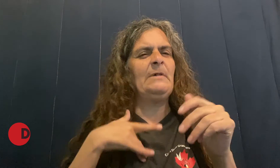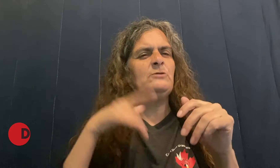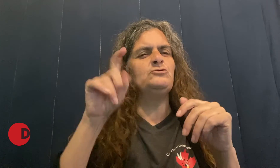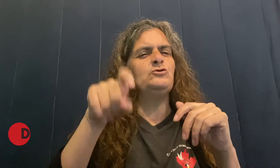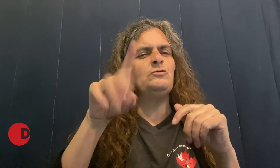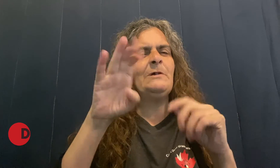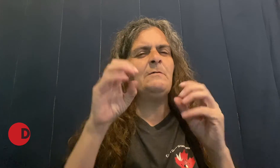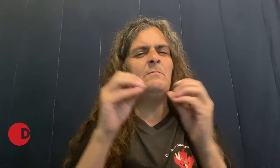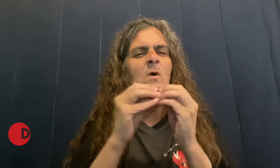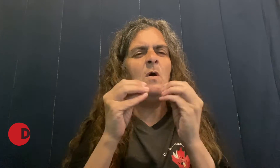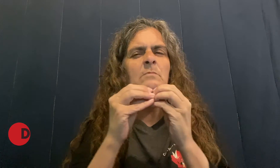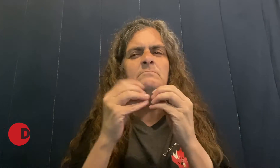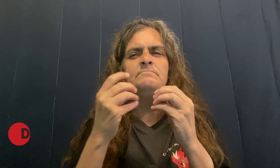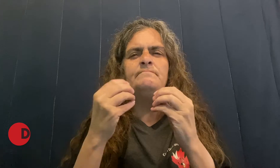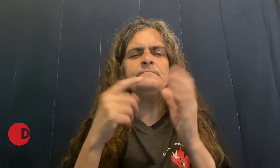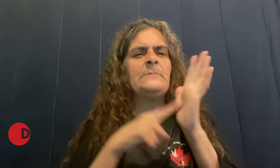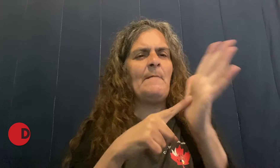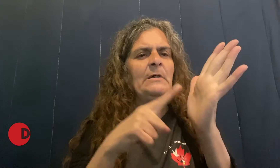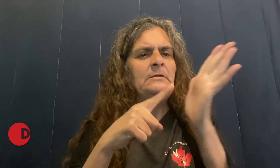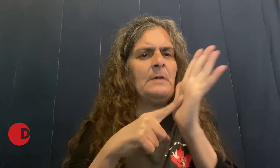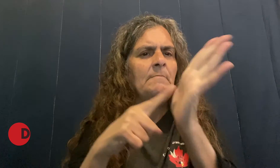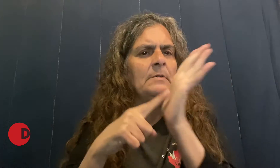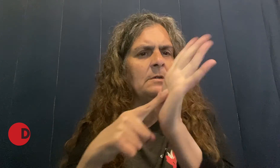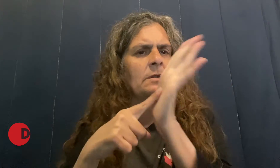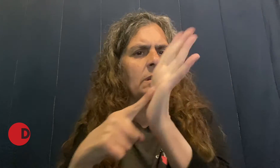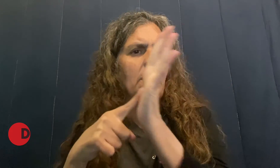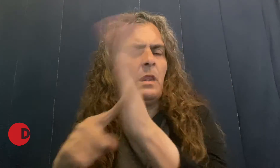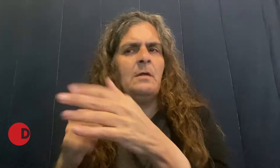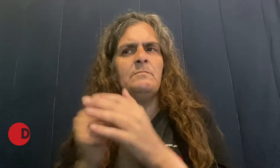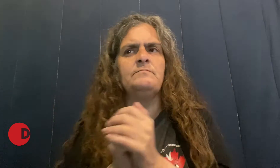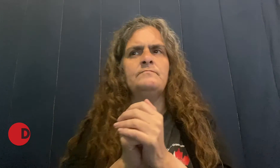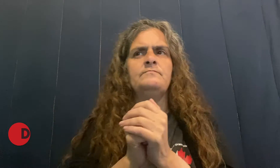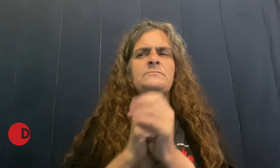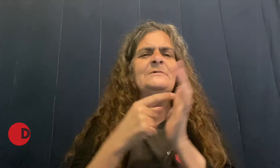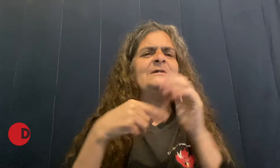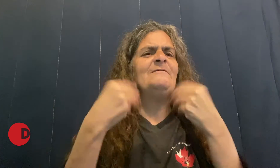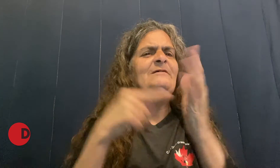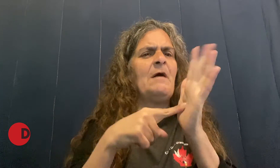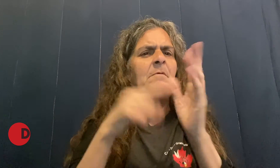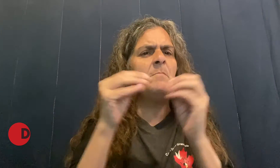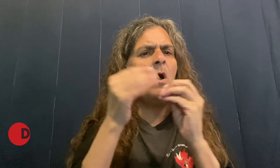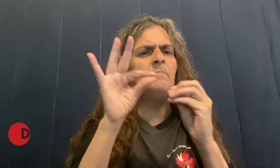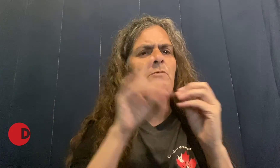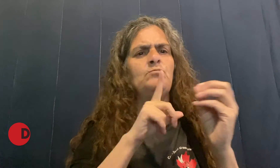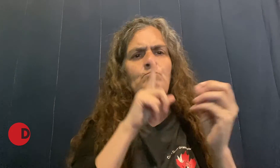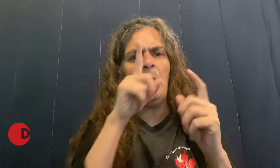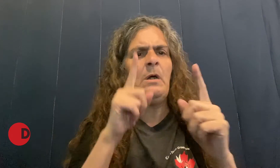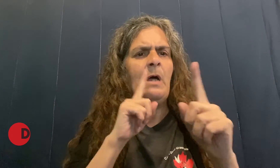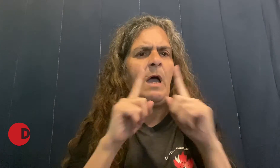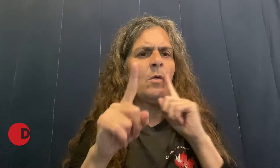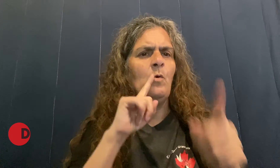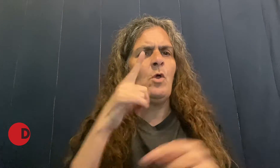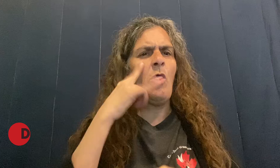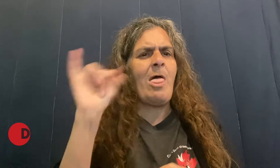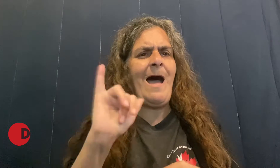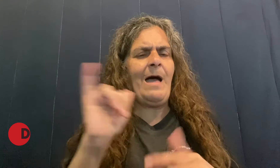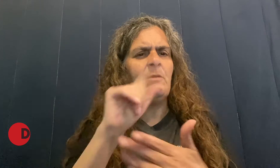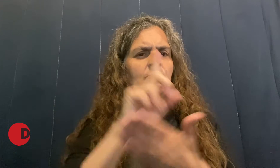I believe it needs to be more demonstrative with examples. Give examples with more real dialogues. What-it-looks-like